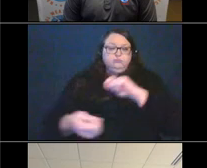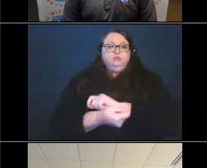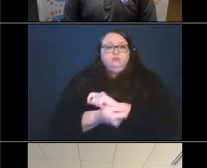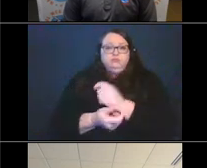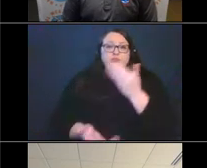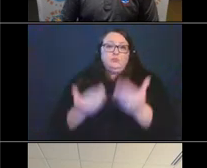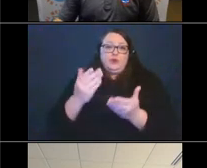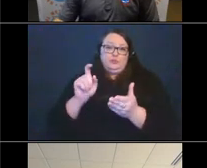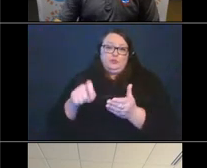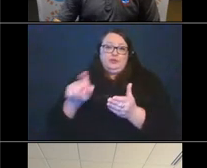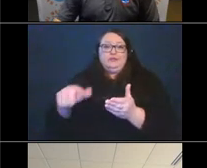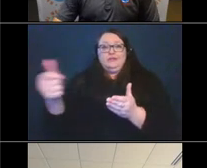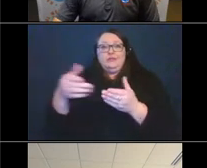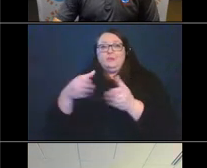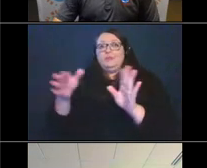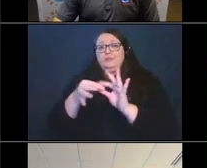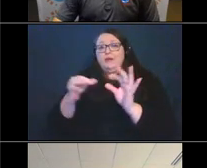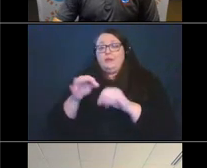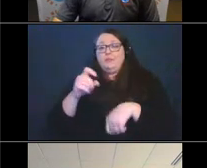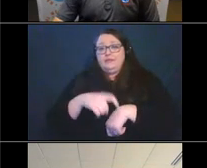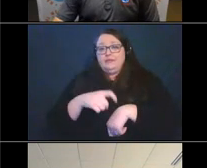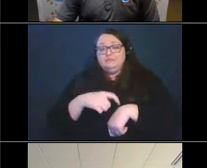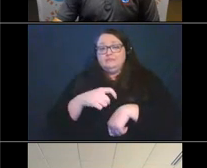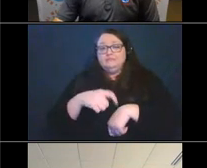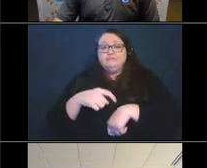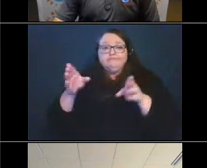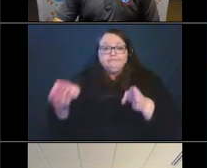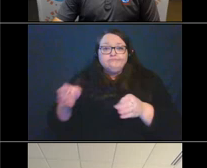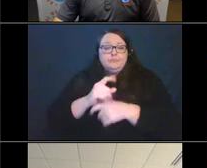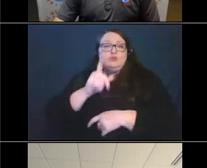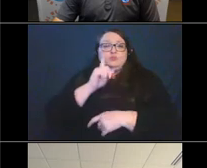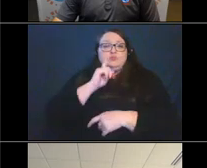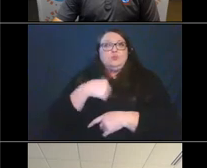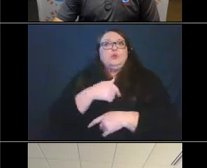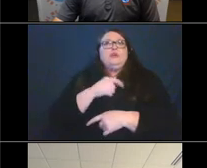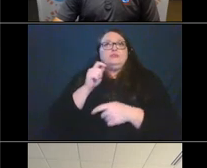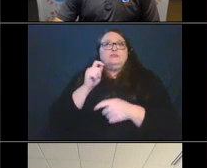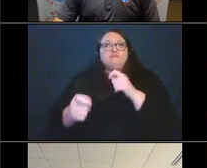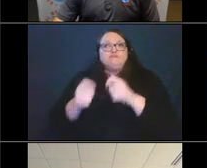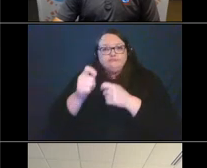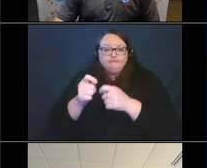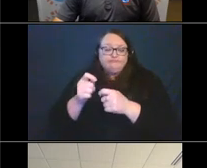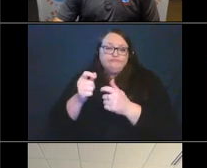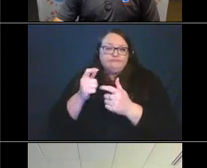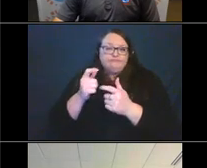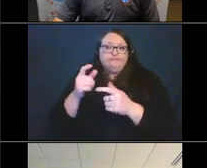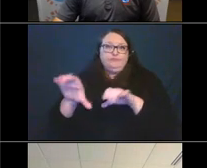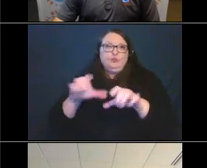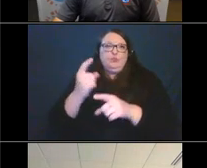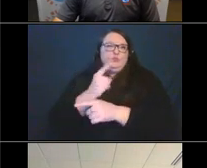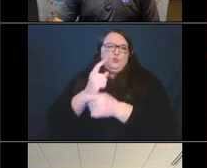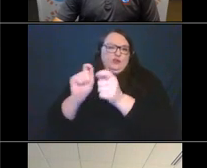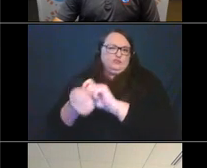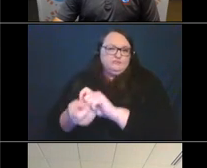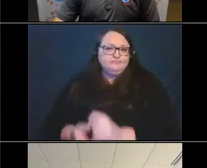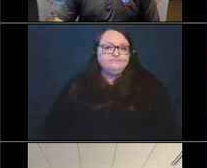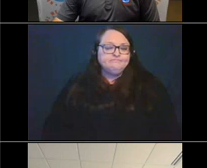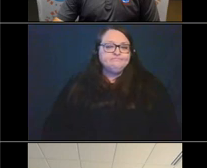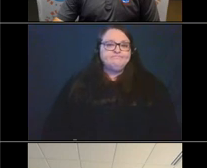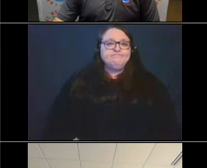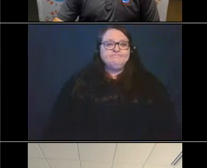another public comment period to make sure that we are continuing to head in the right direction.